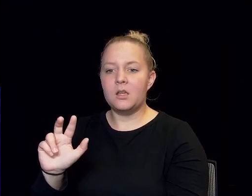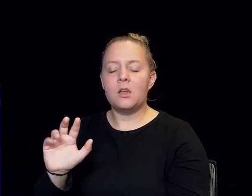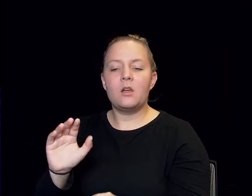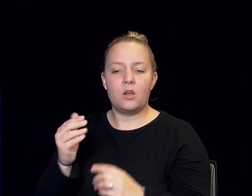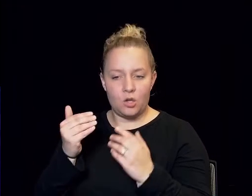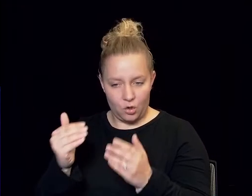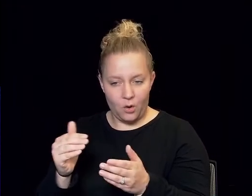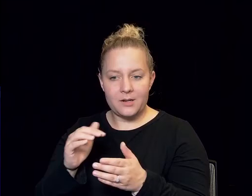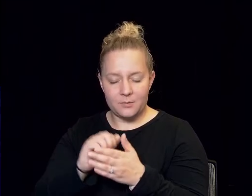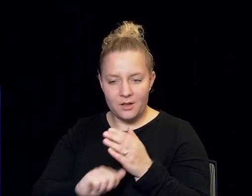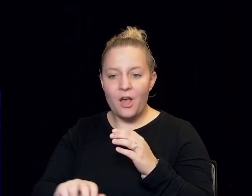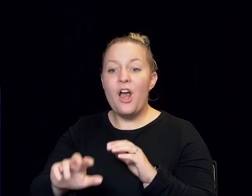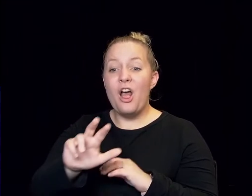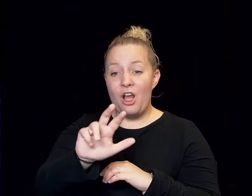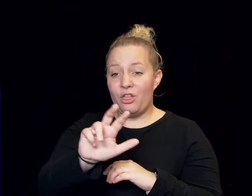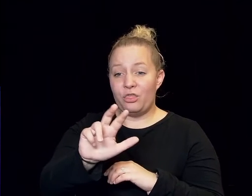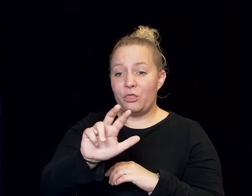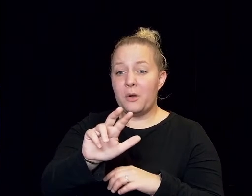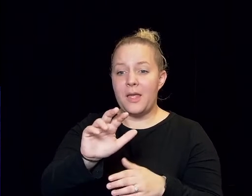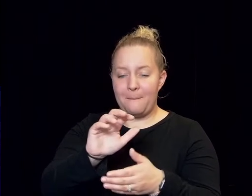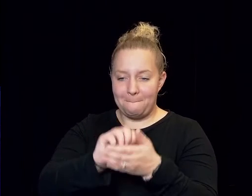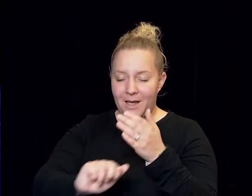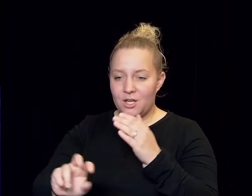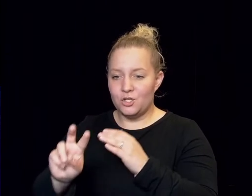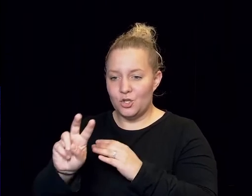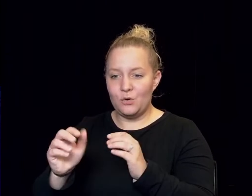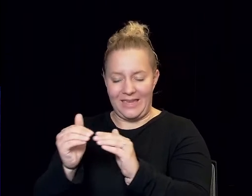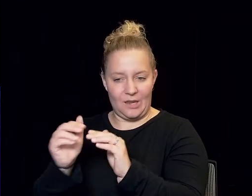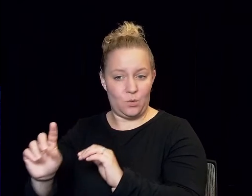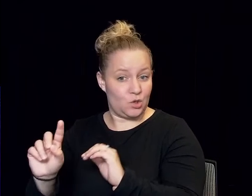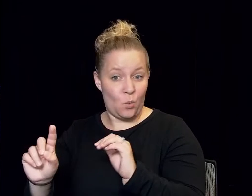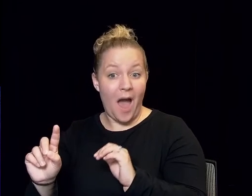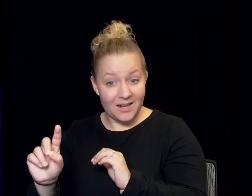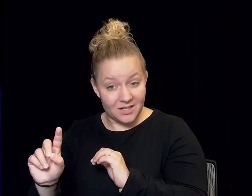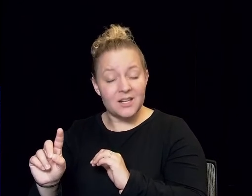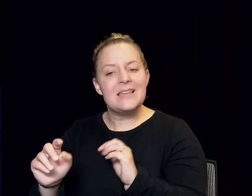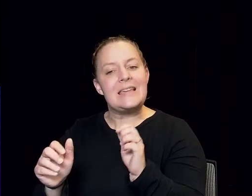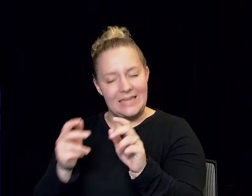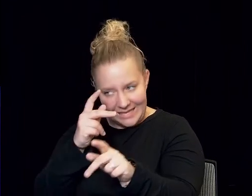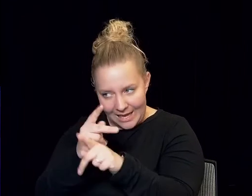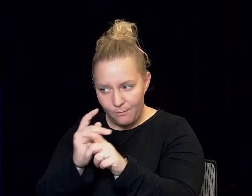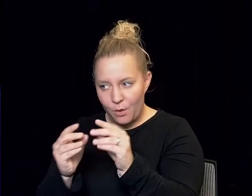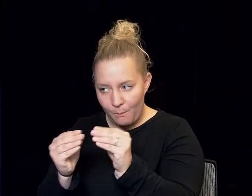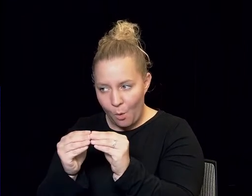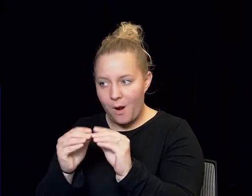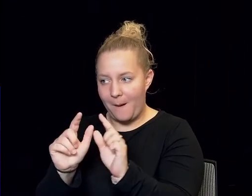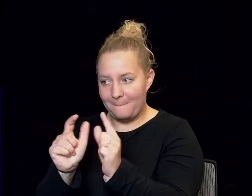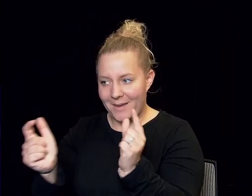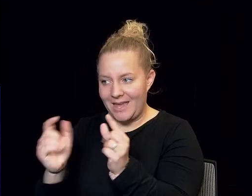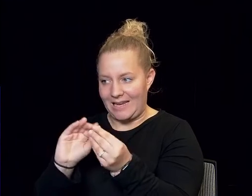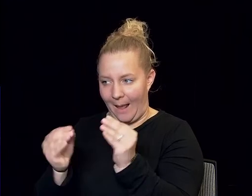2 equals 1. And then. I keep the larger, which was this 3. So, I know I end up with 1/12 as that final